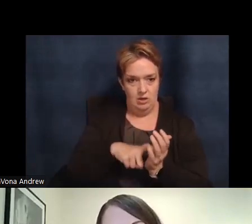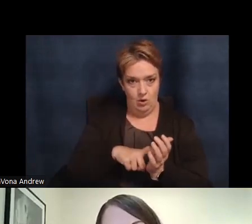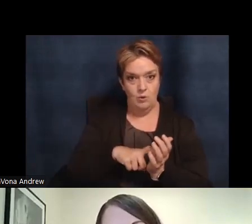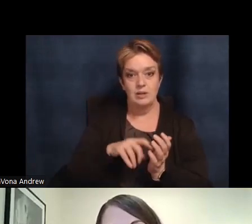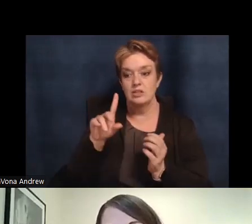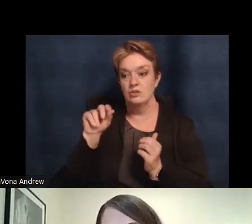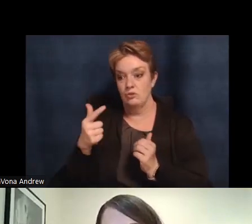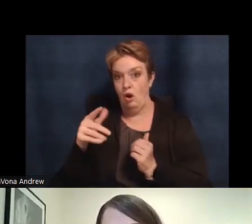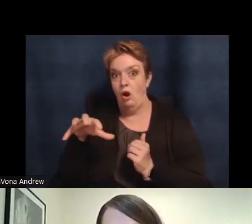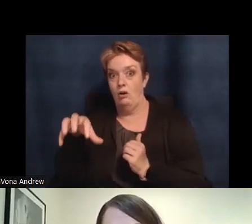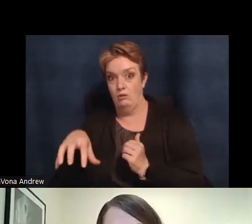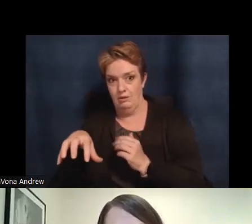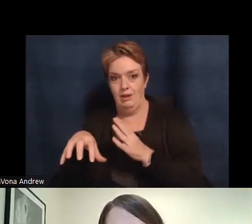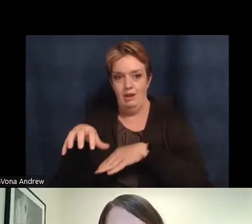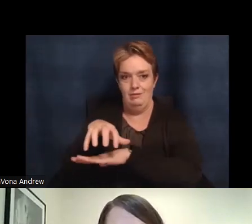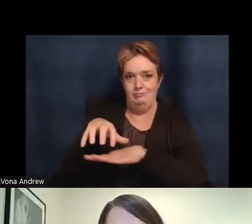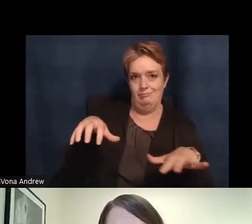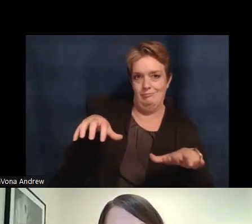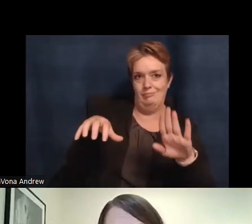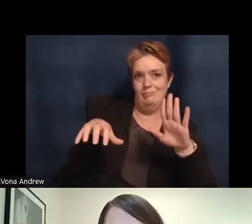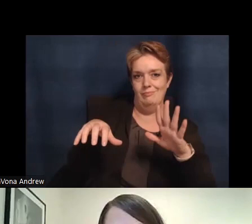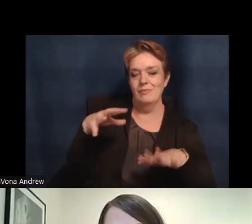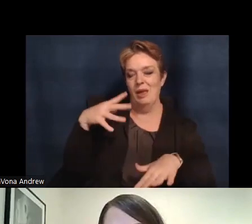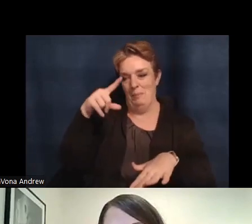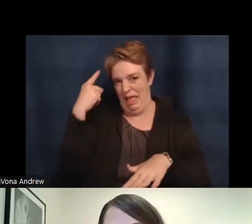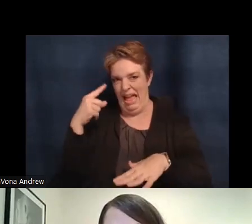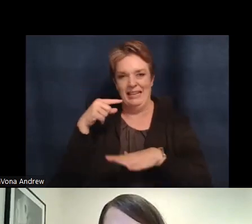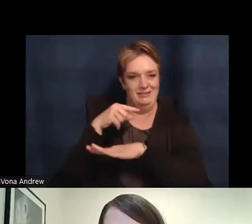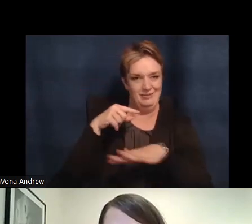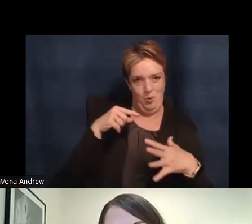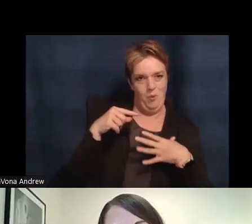In this space you'll also have the opportunity to see some original O’Keeffe sculptures.